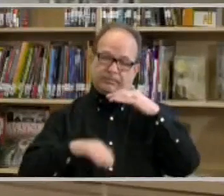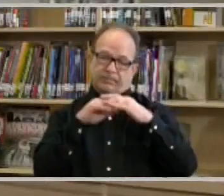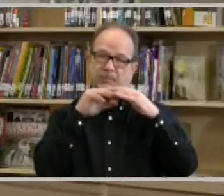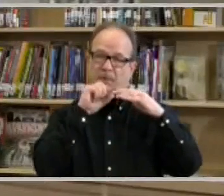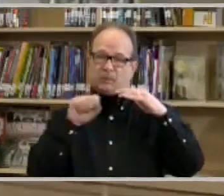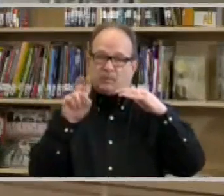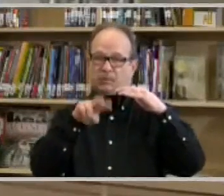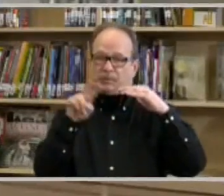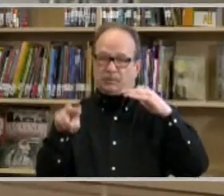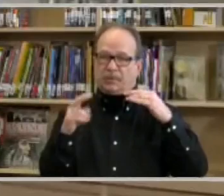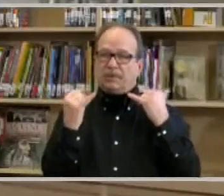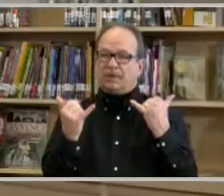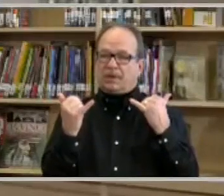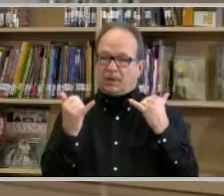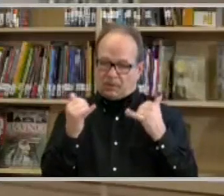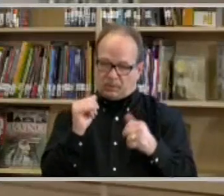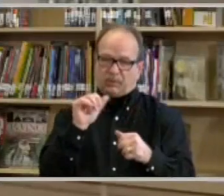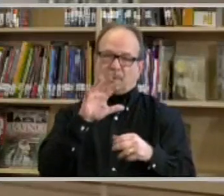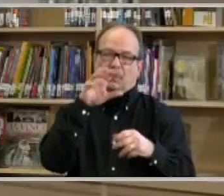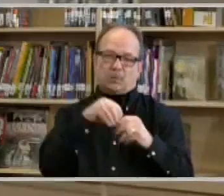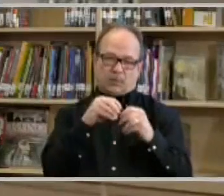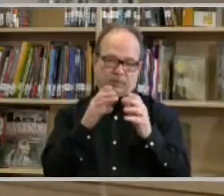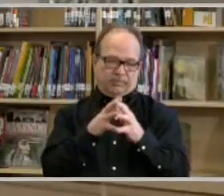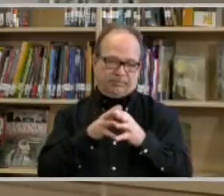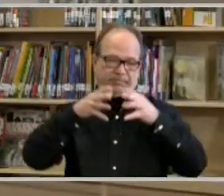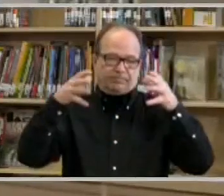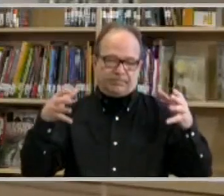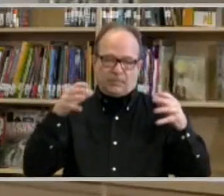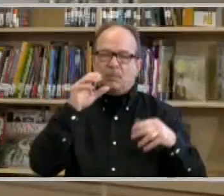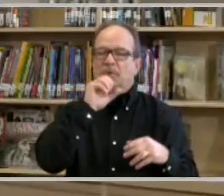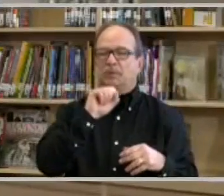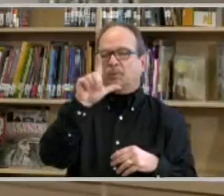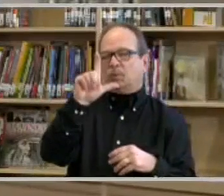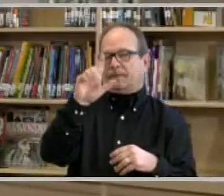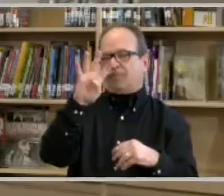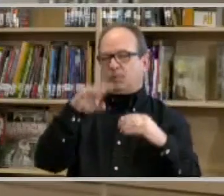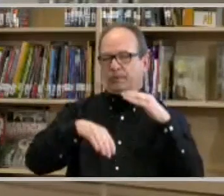WAS -- THE ELIGIBILITY FOR THE SUMMER YOUTH PROGRAM ENDED AT AGE 22. WE EXPANDED IT IT TO THE AGE OF